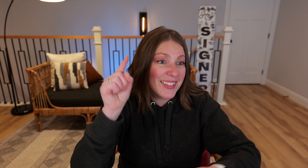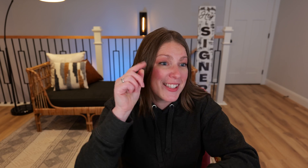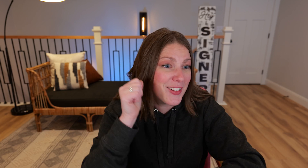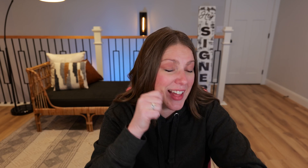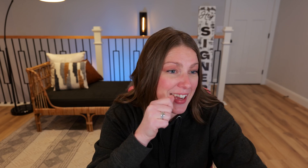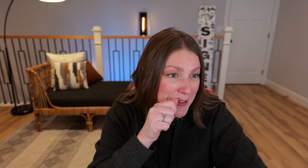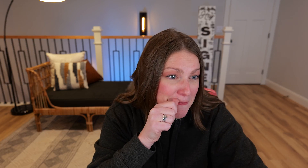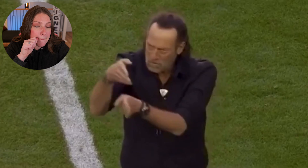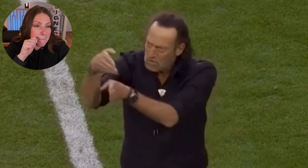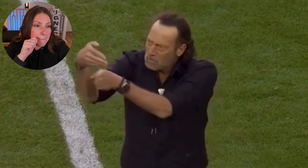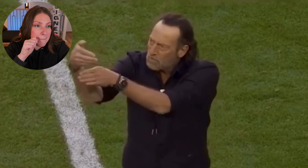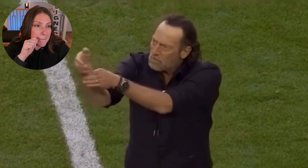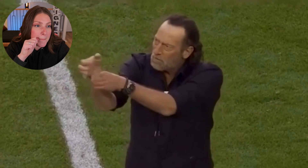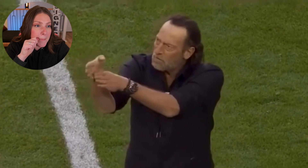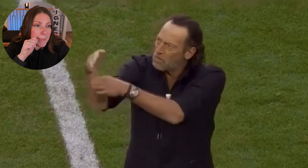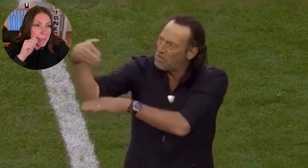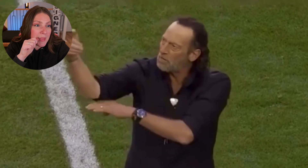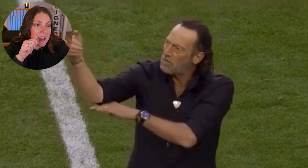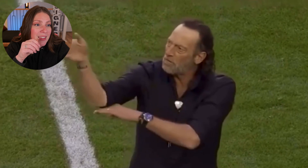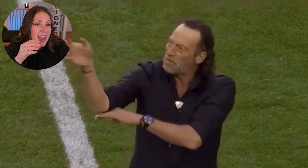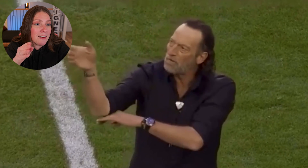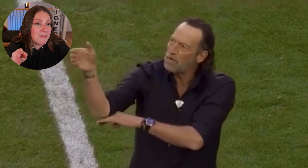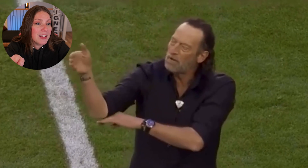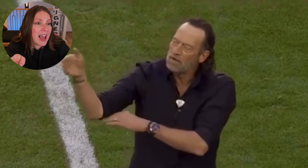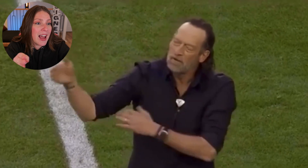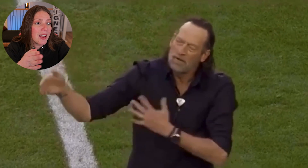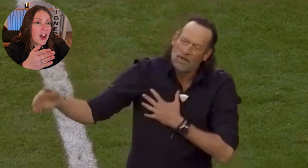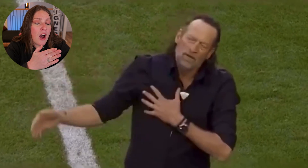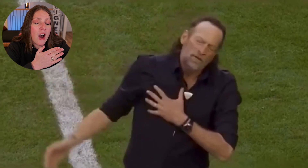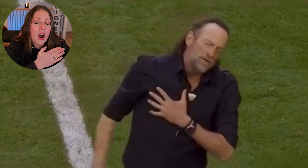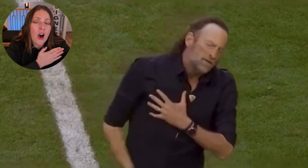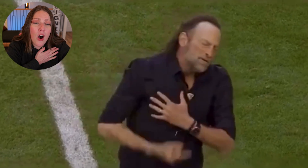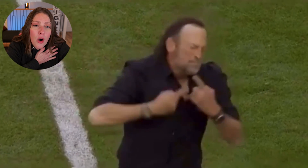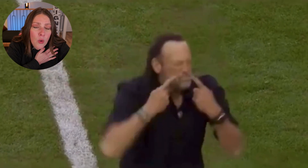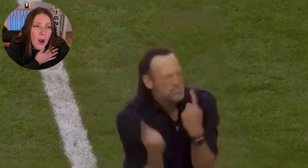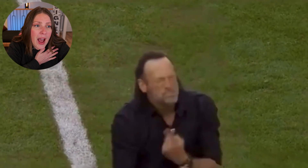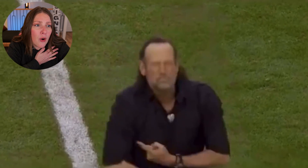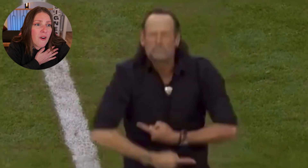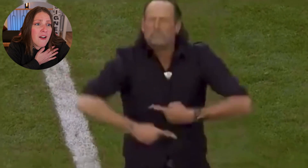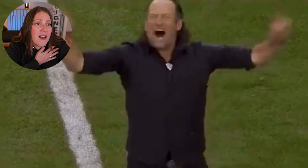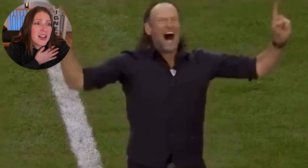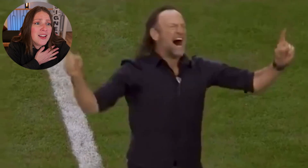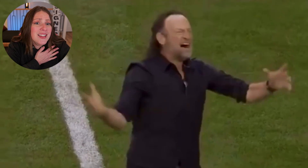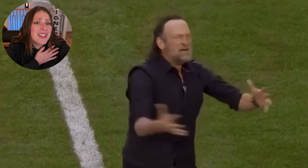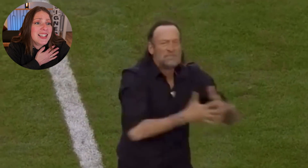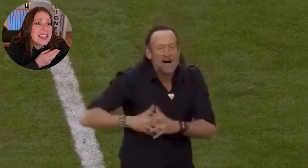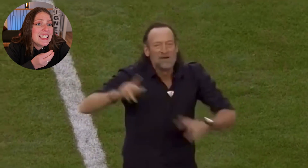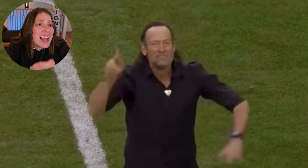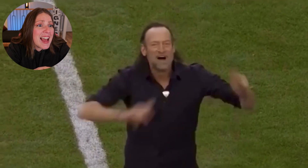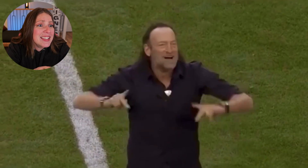Let's look at that again. That flag. wow. Success.